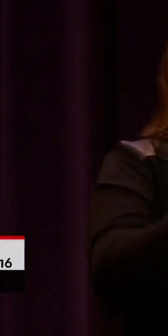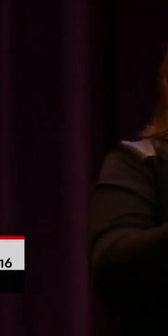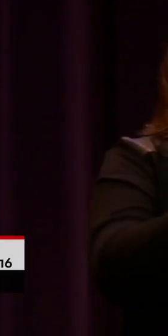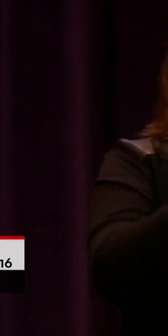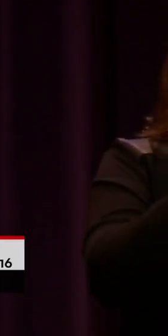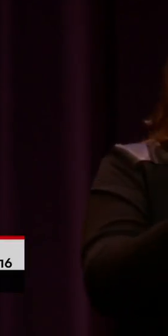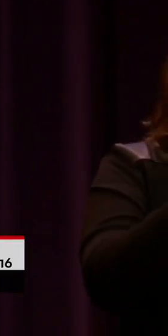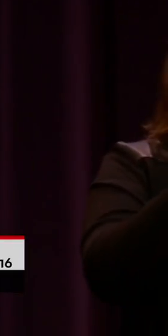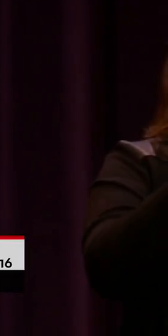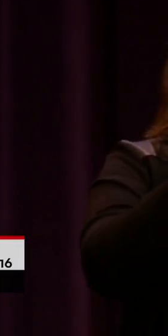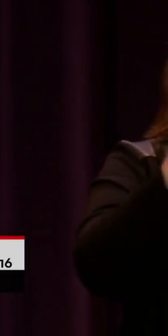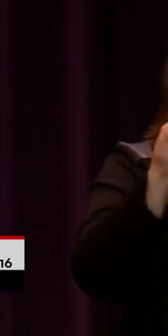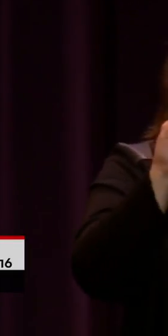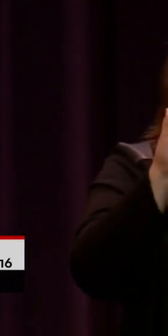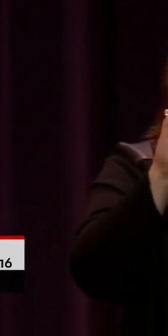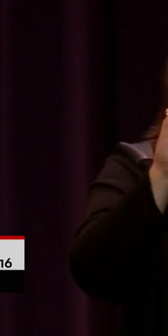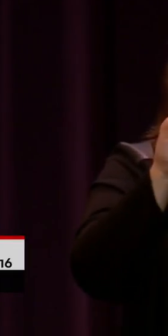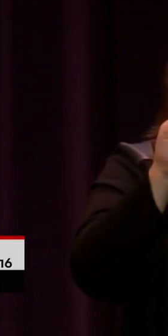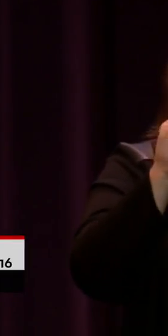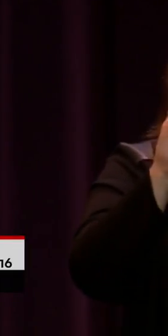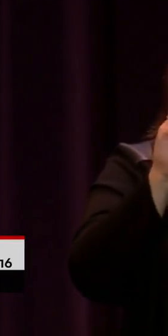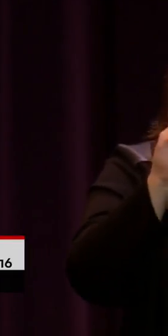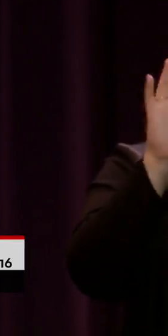AS A CANDIDATE. SO DID PAUL SONGAS AND SO DID